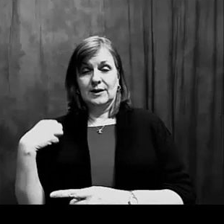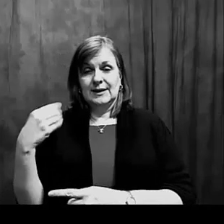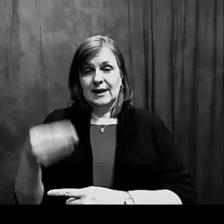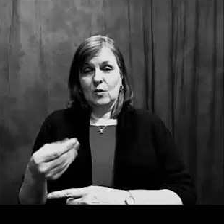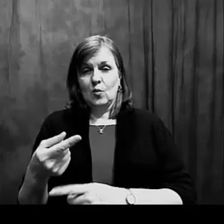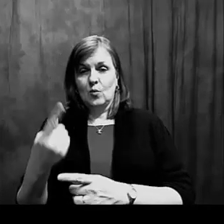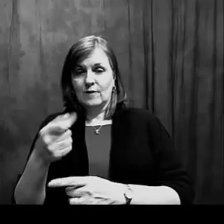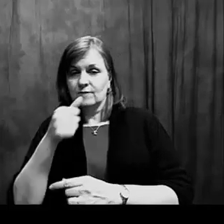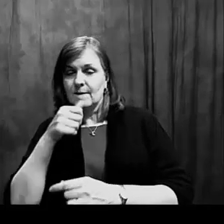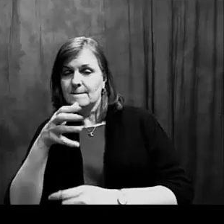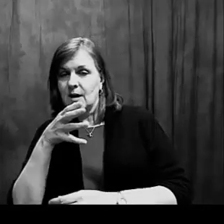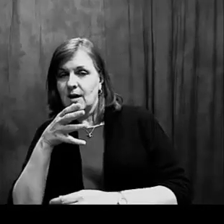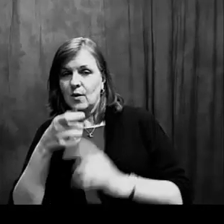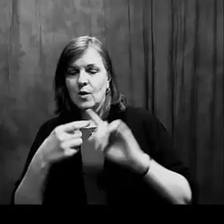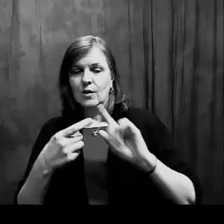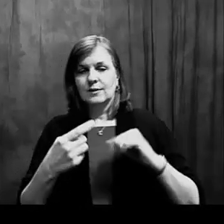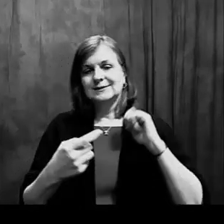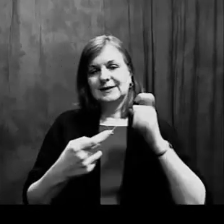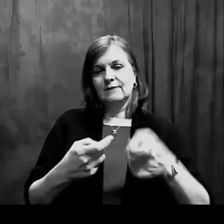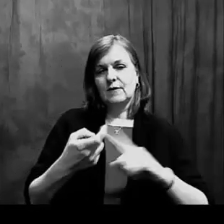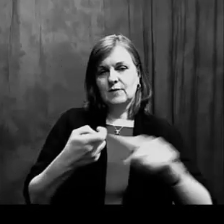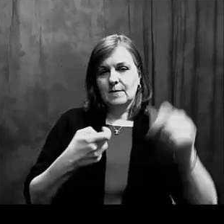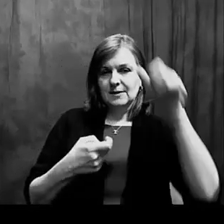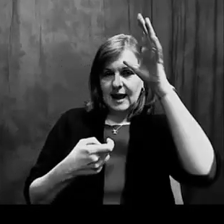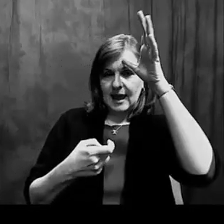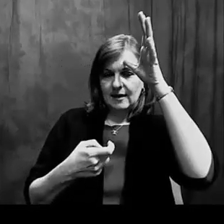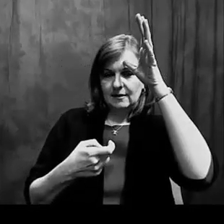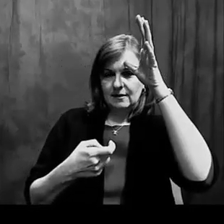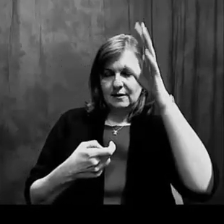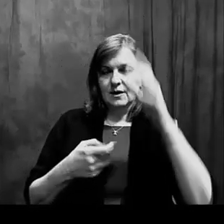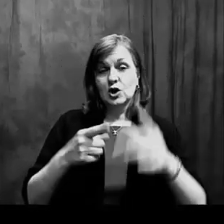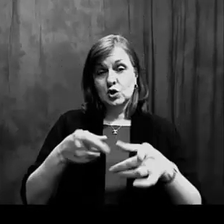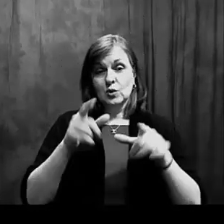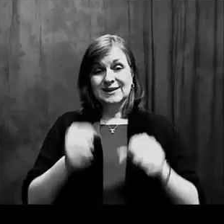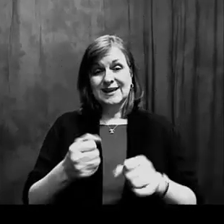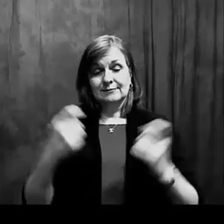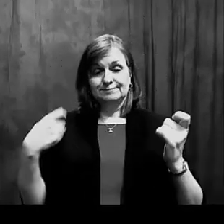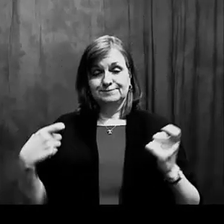heterozygous says that you are inheriting a different allel. Now you're inheriting one from